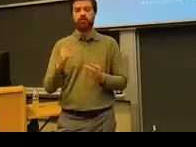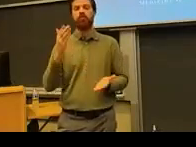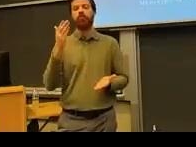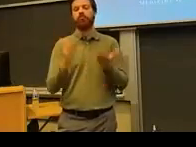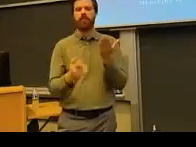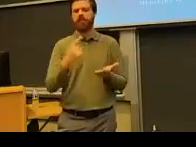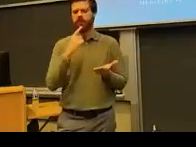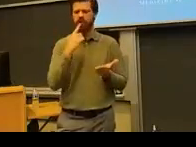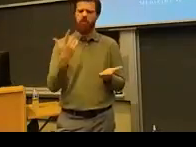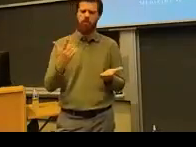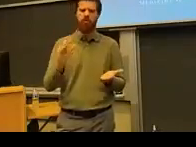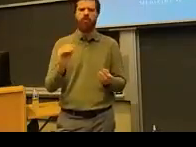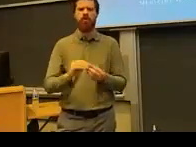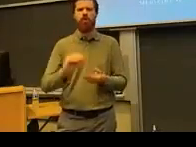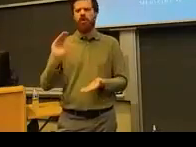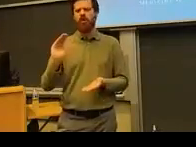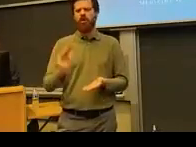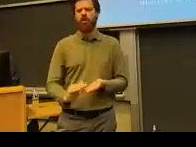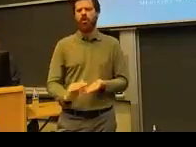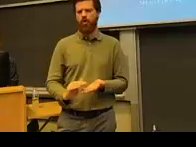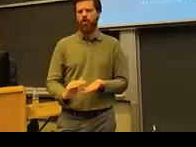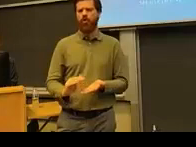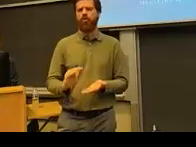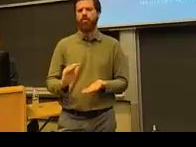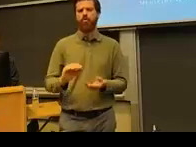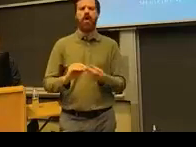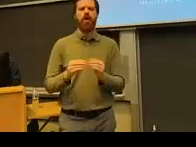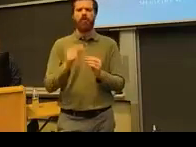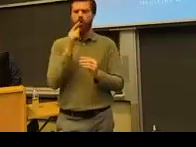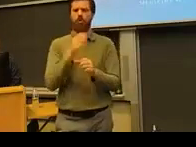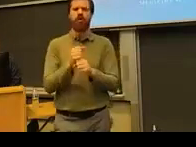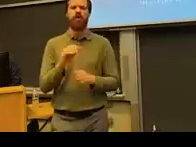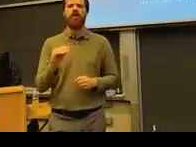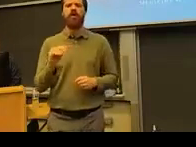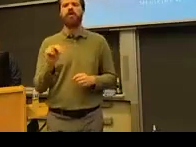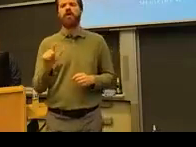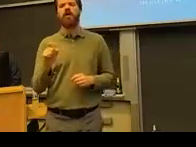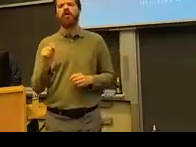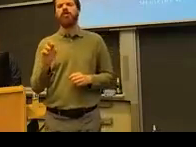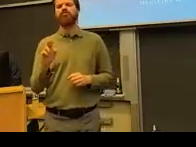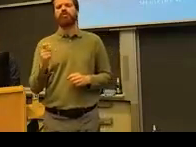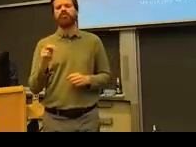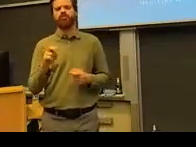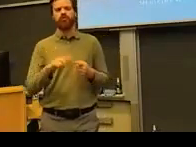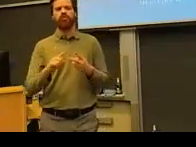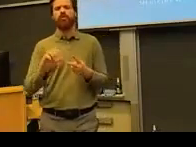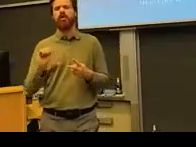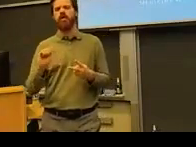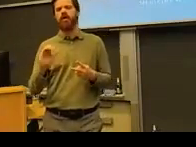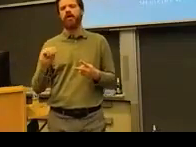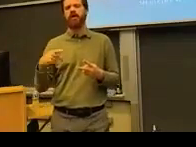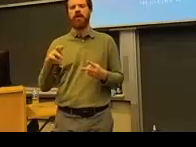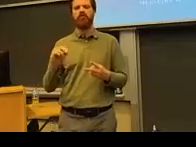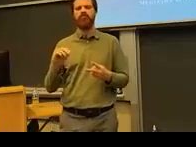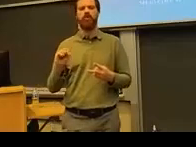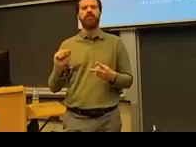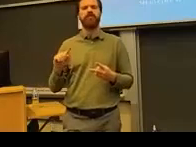a somewhat lower number uh who obtained elreon or a camper Sate uh and in thinking about that we had